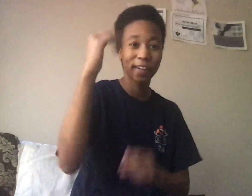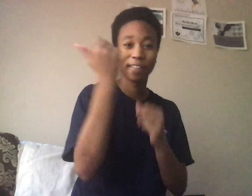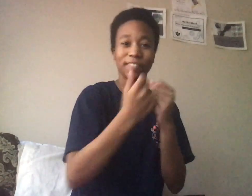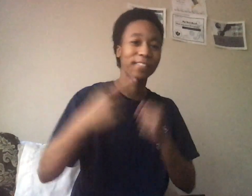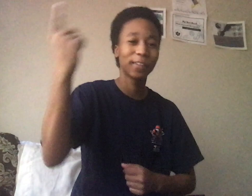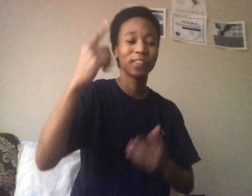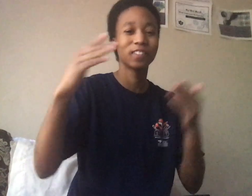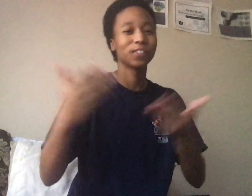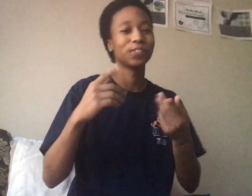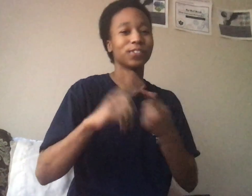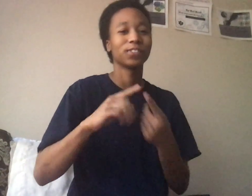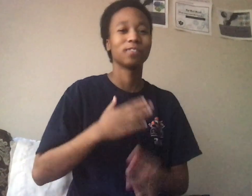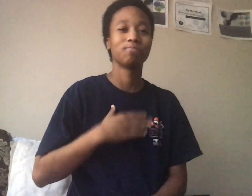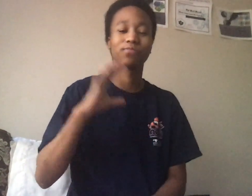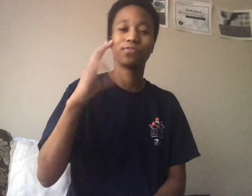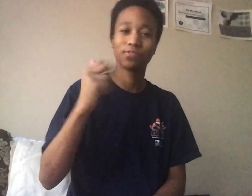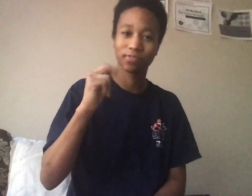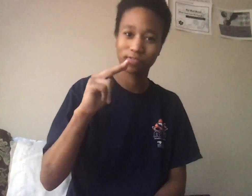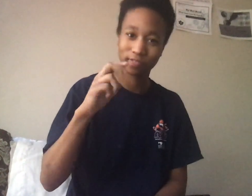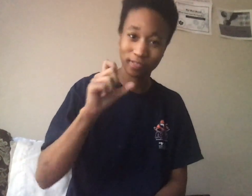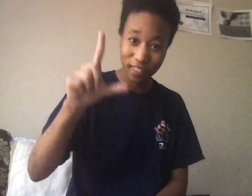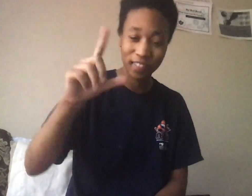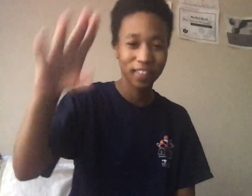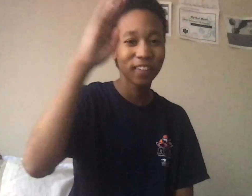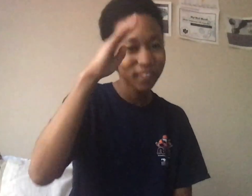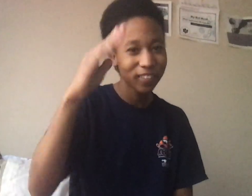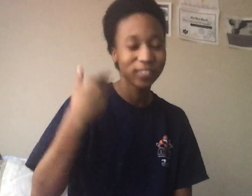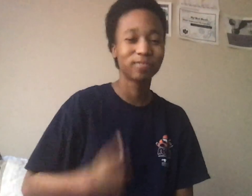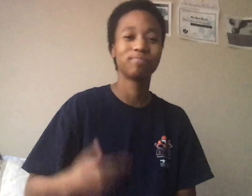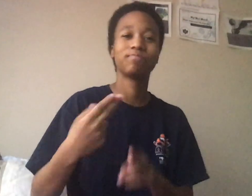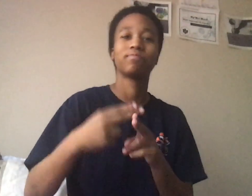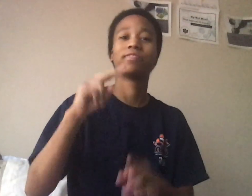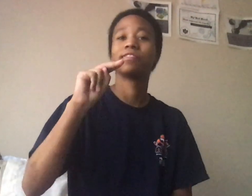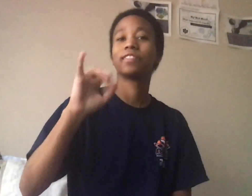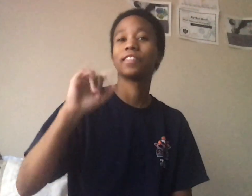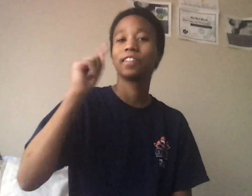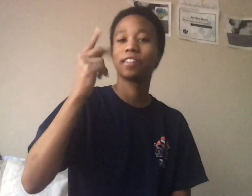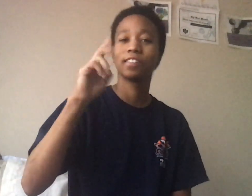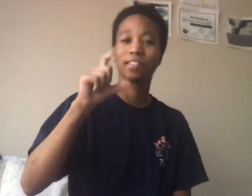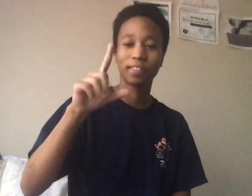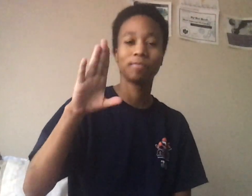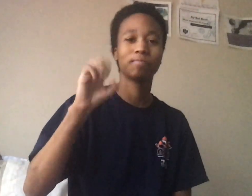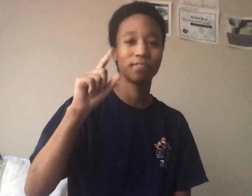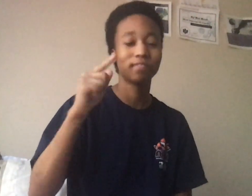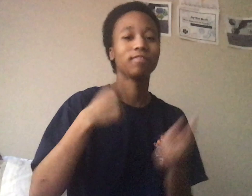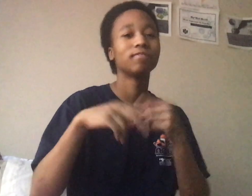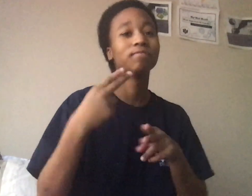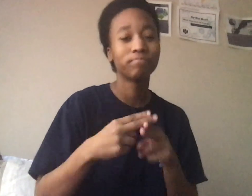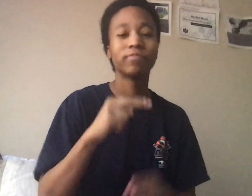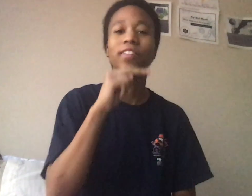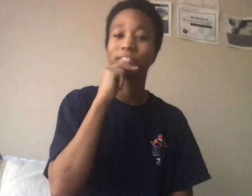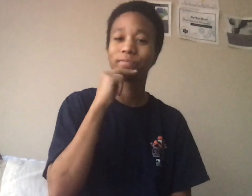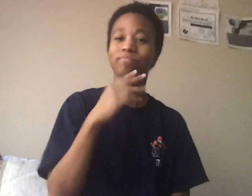Hi everyone! Welcome to my channel! Hi! I’m Ny’kel Best sign name (“N” Jaw).